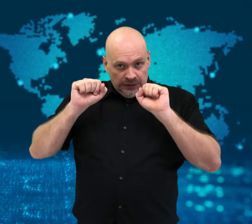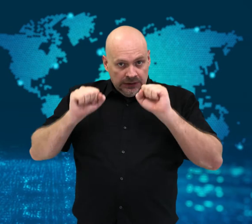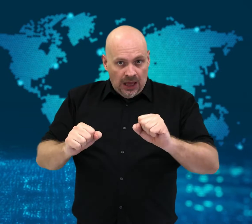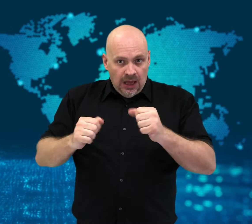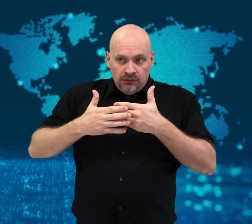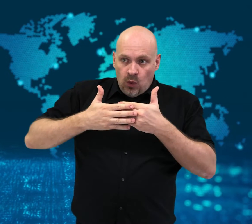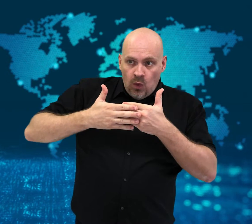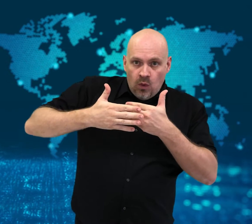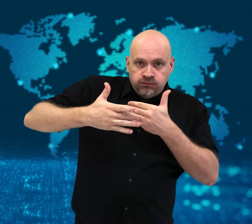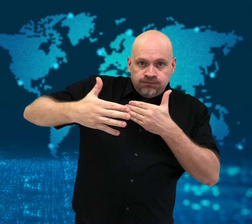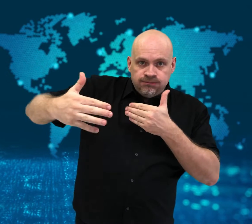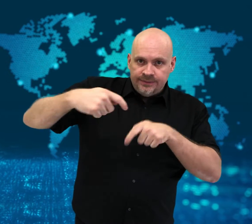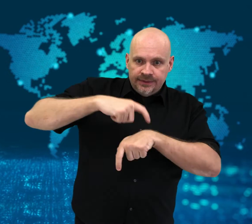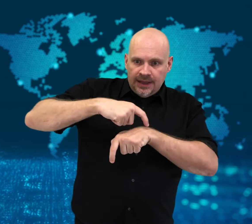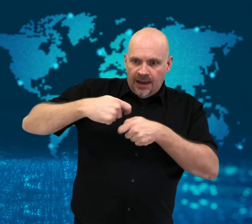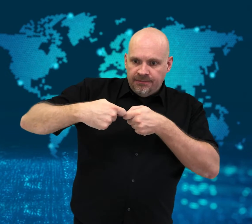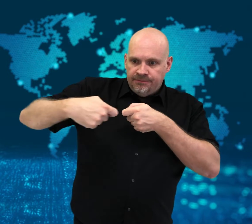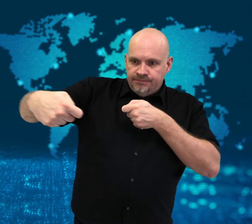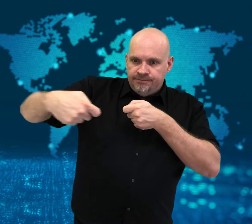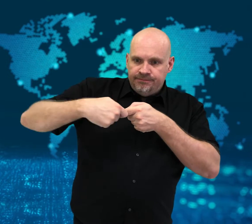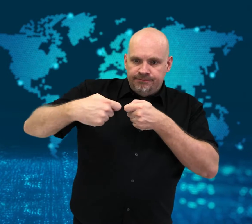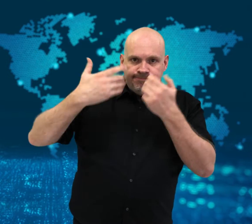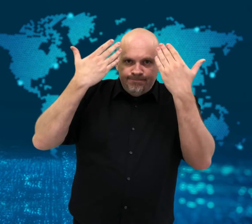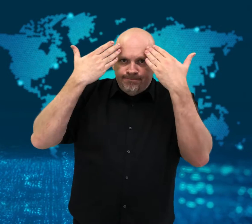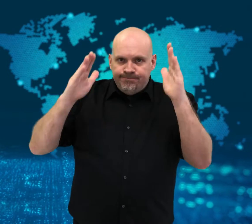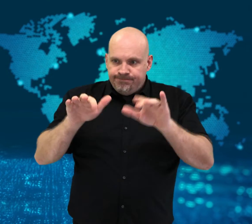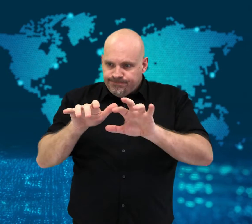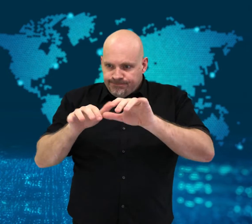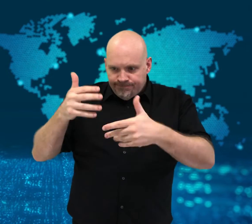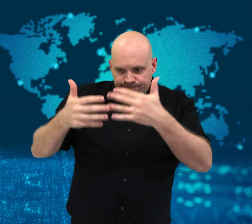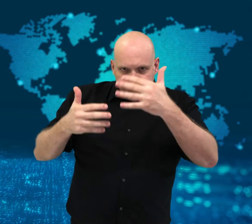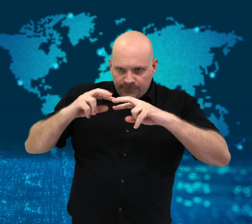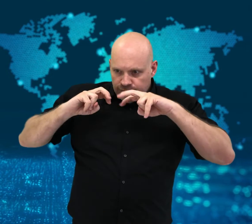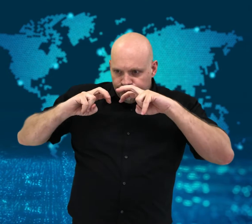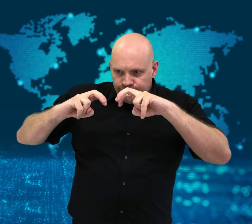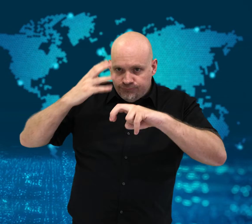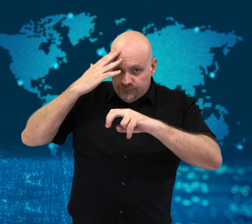have that data. In good news,